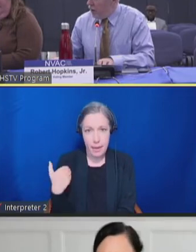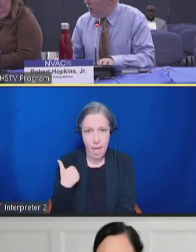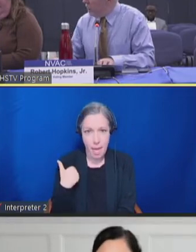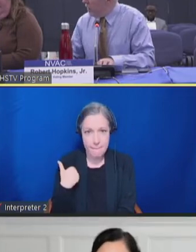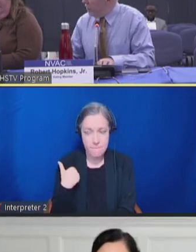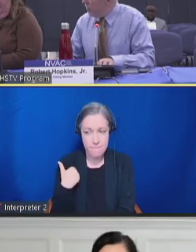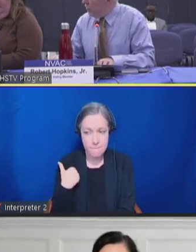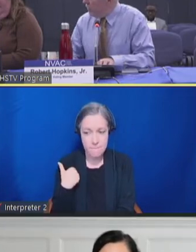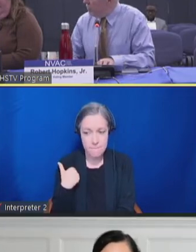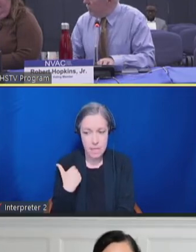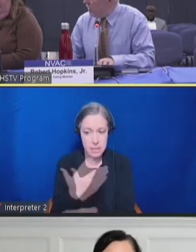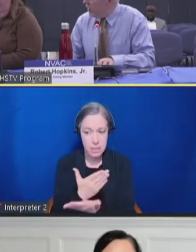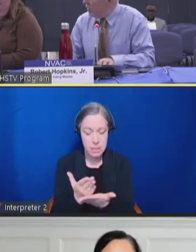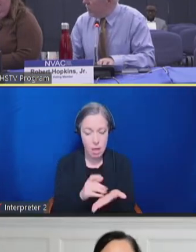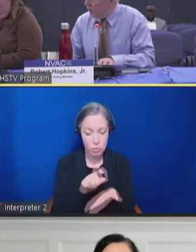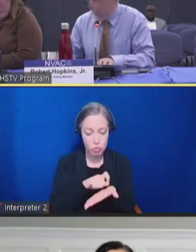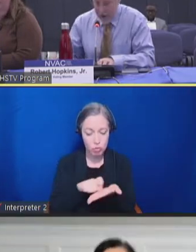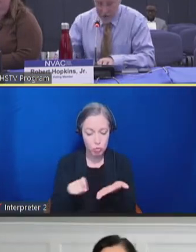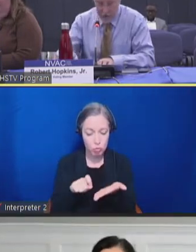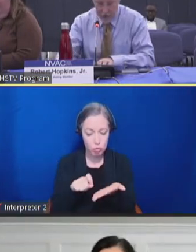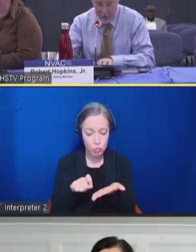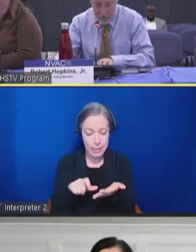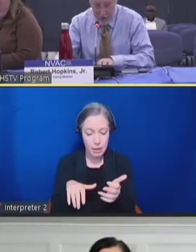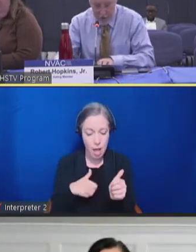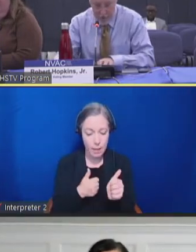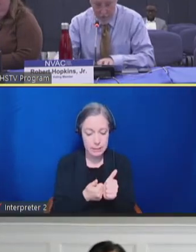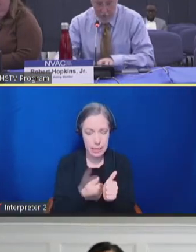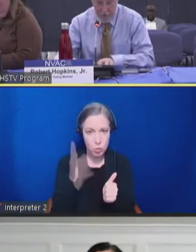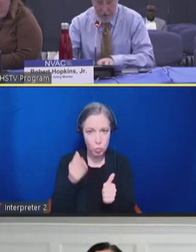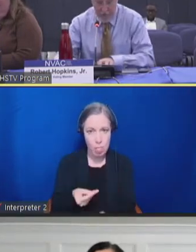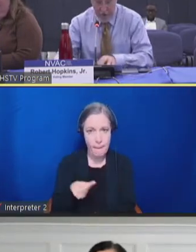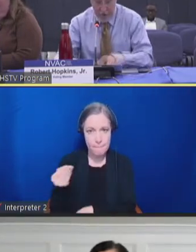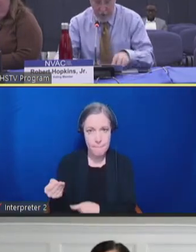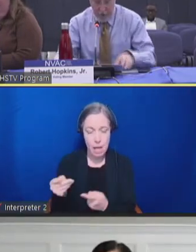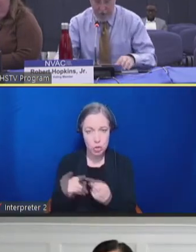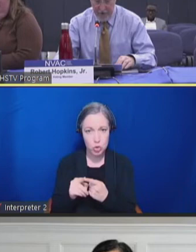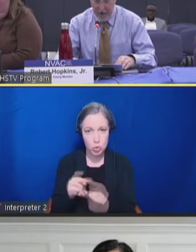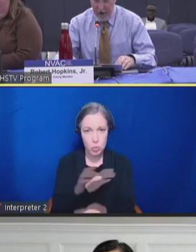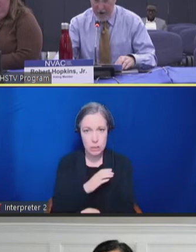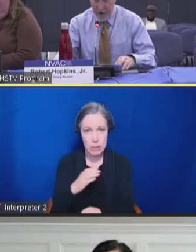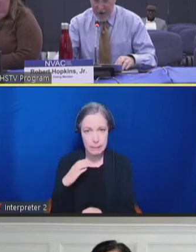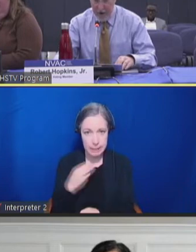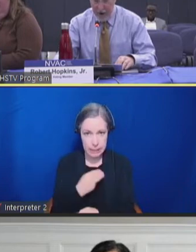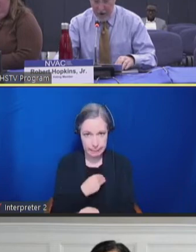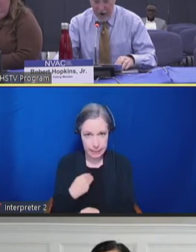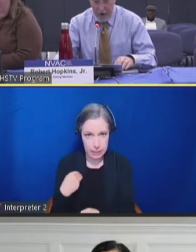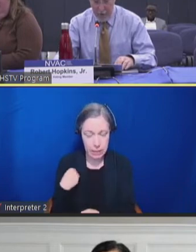updates that will be passed on to the committee members. We have a number of our collaborators